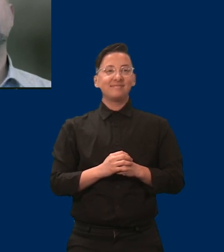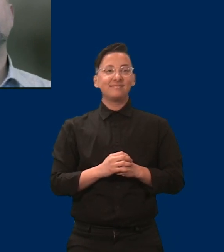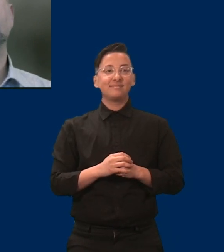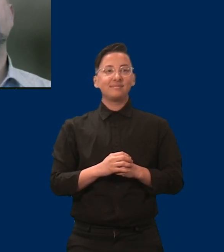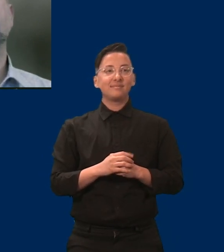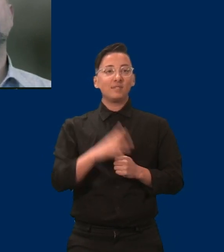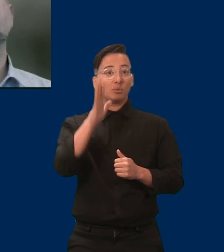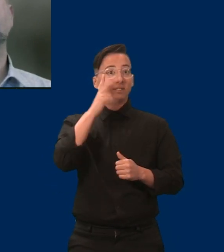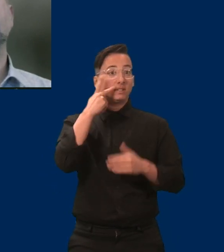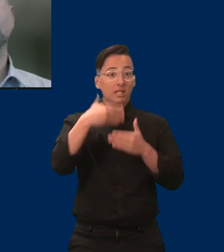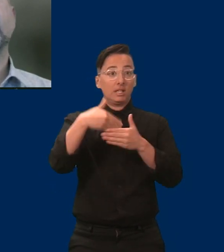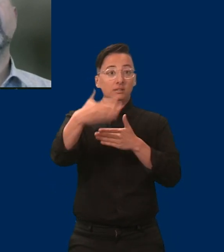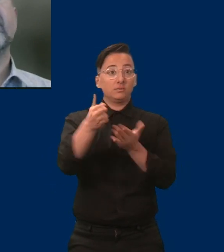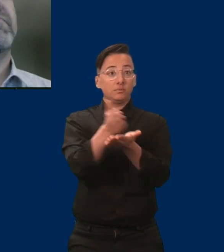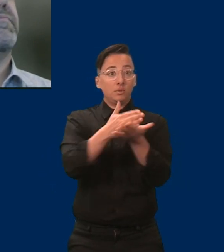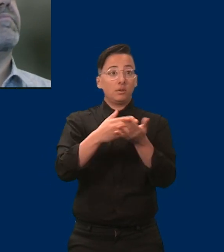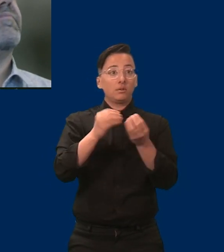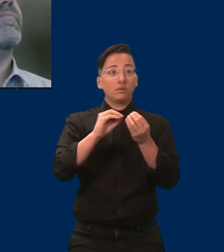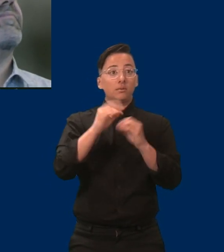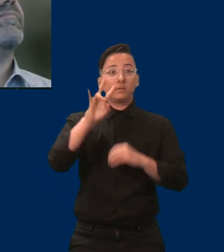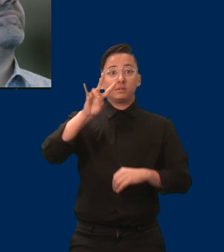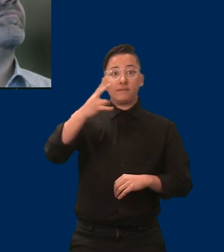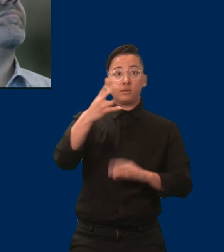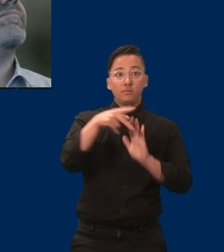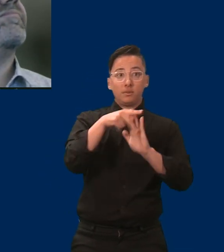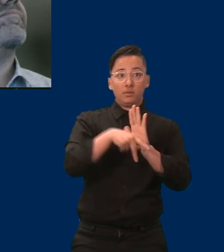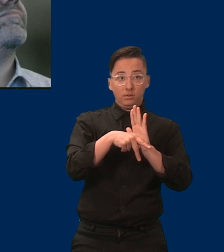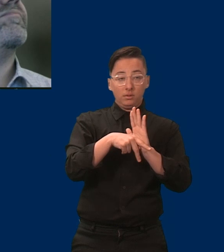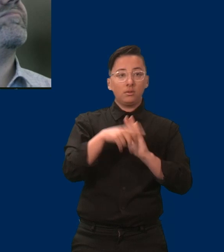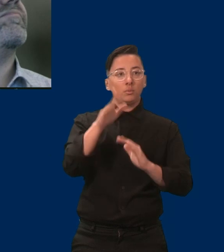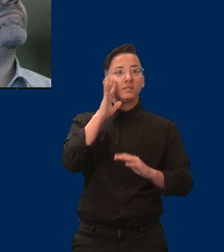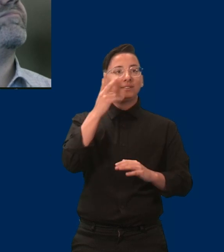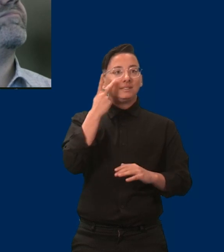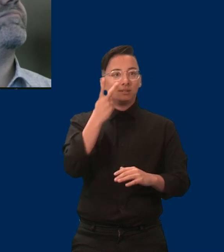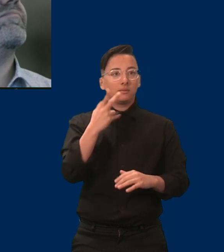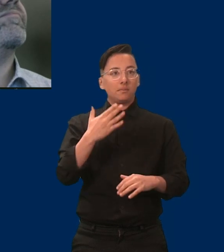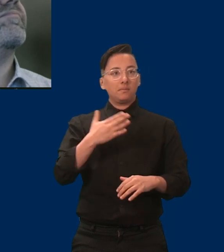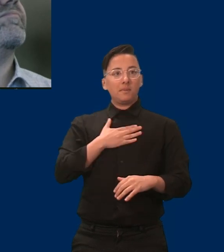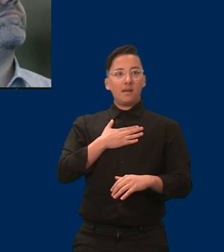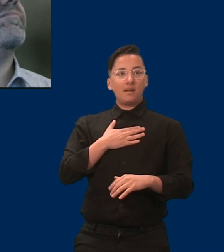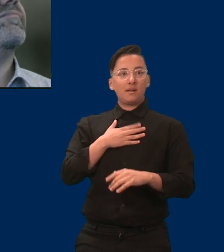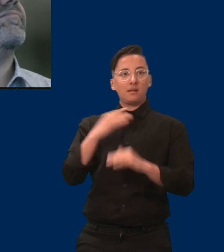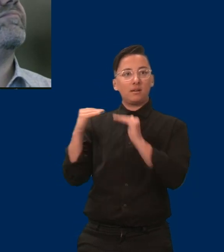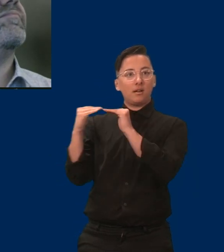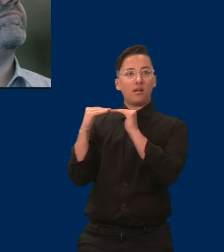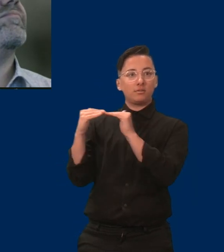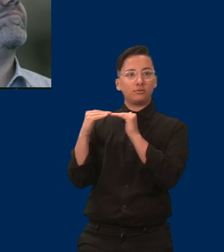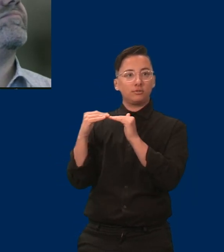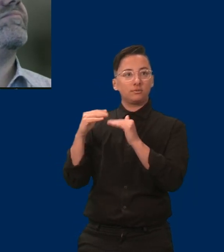because you'll be welcomed by my council colleague, Myrna Peterson.